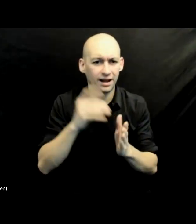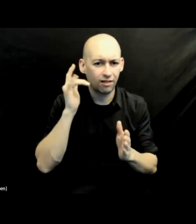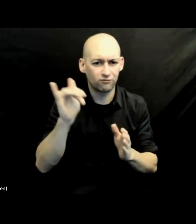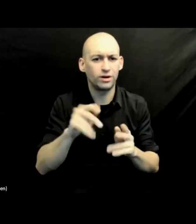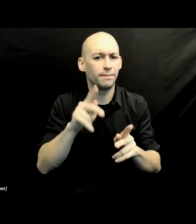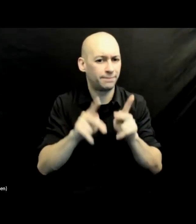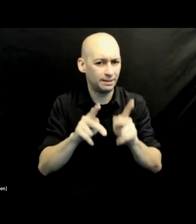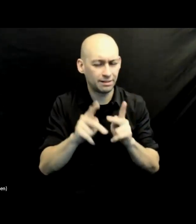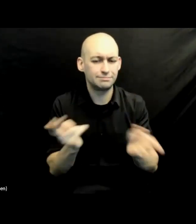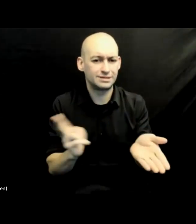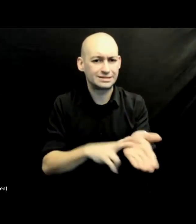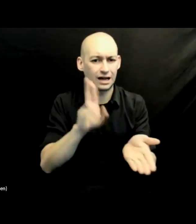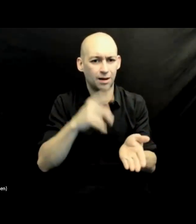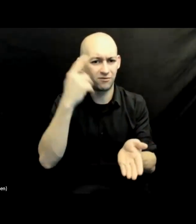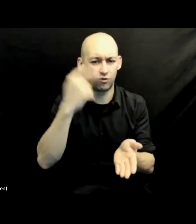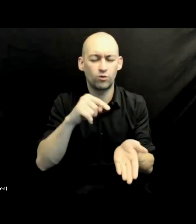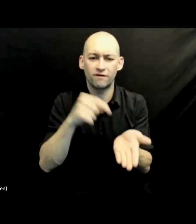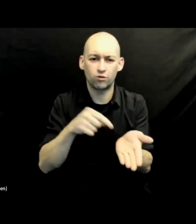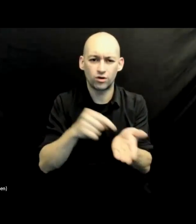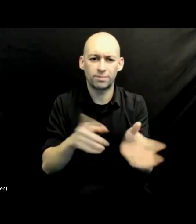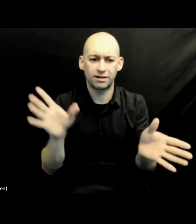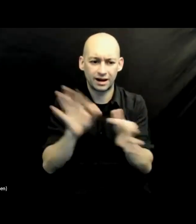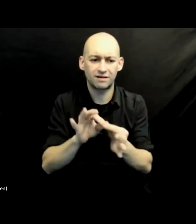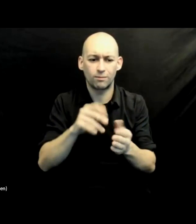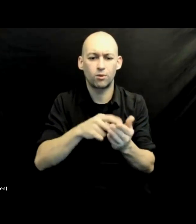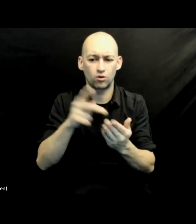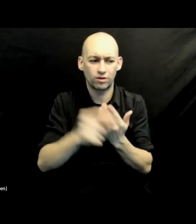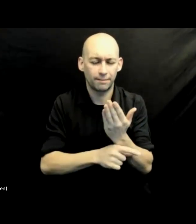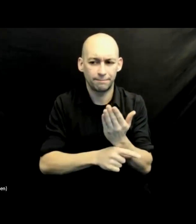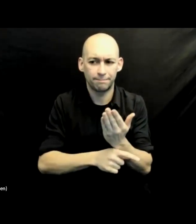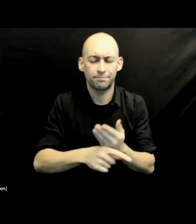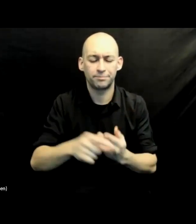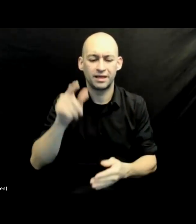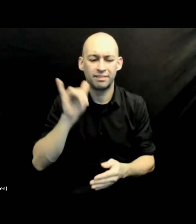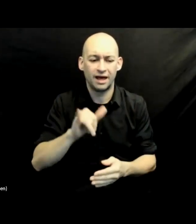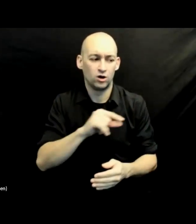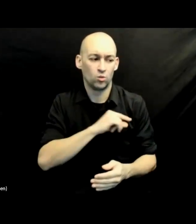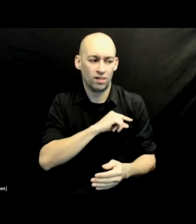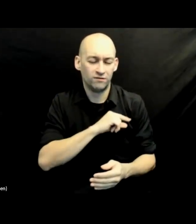signed up for the affordable connectivity program that qualify, but there are many others that